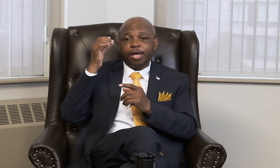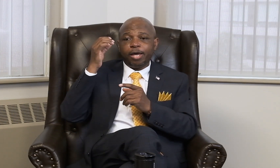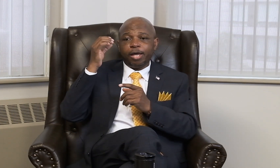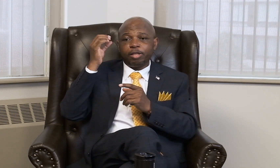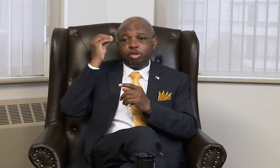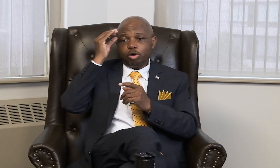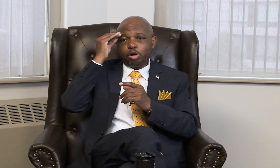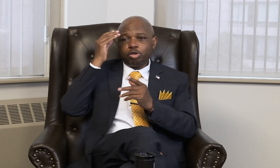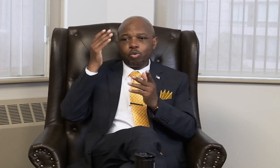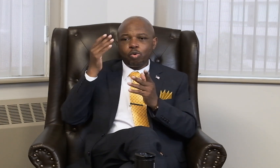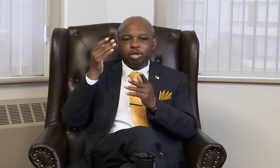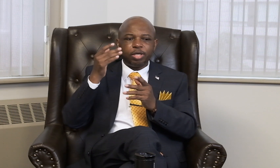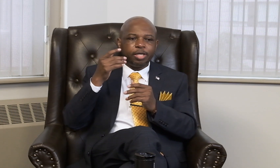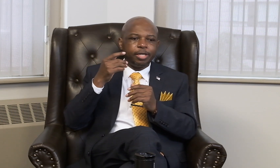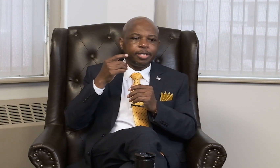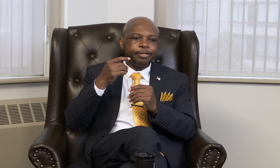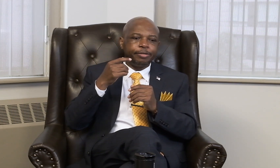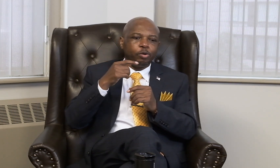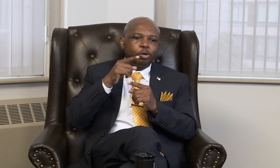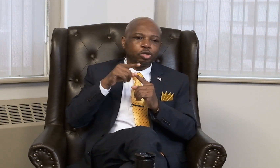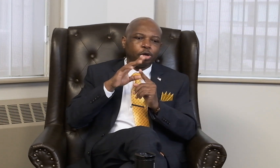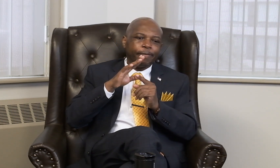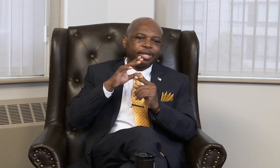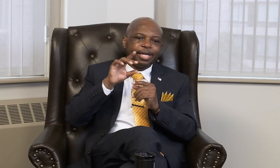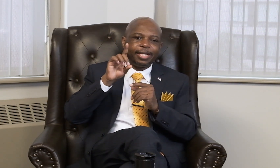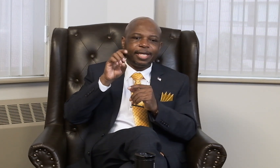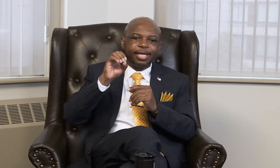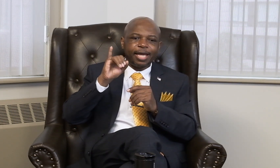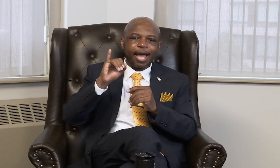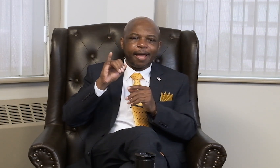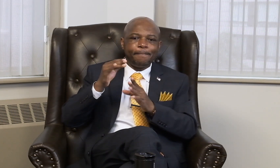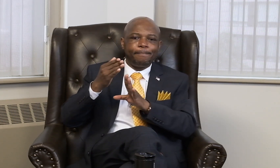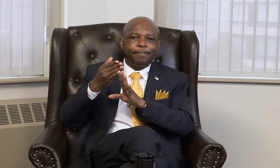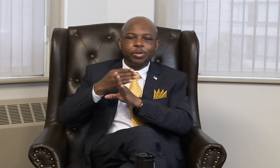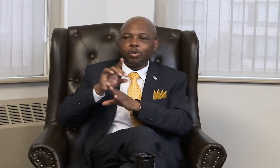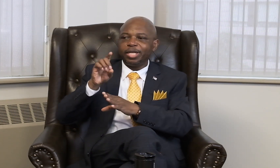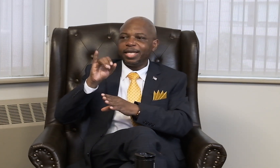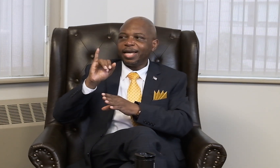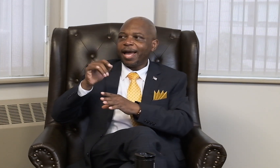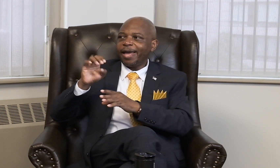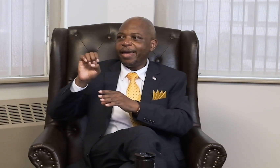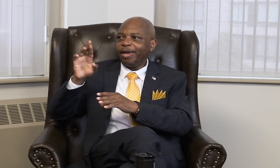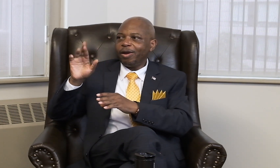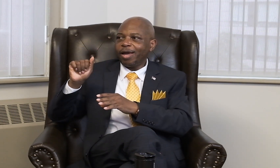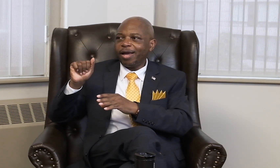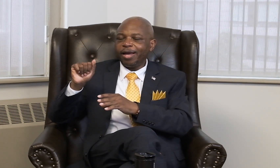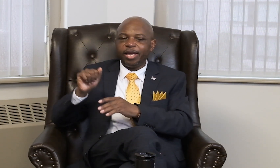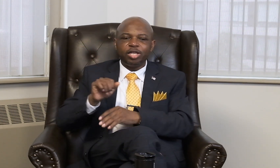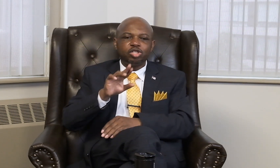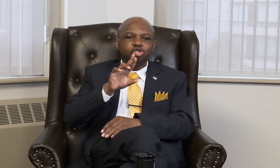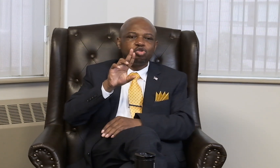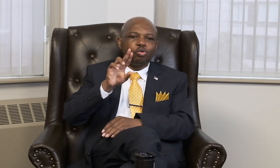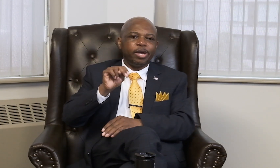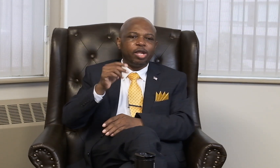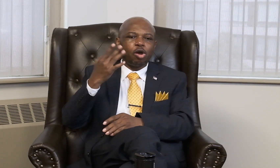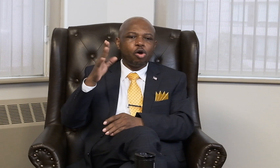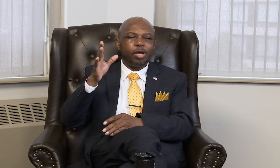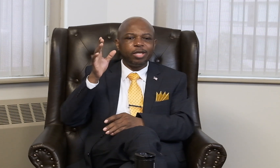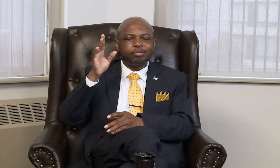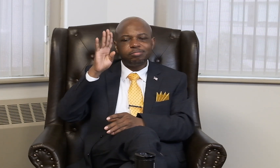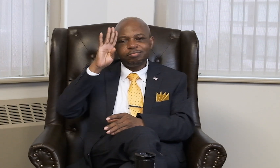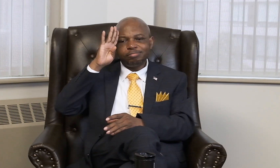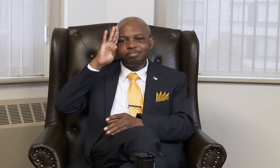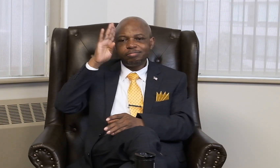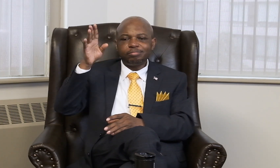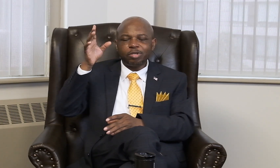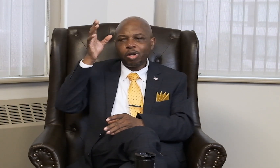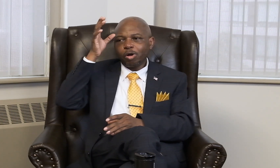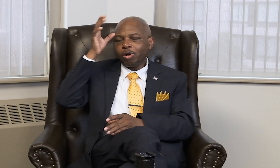thought was: we were thinking about DEI before the DEI era began. The UN [United Nations] already had